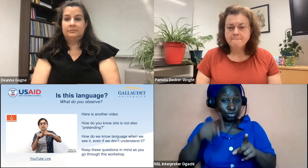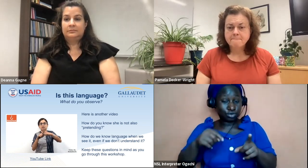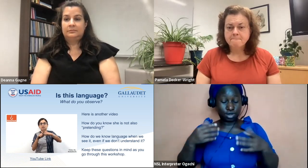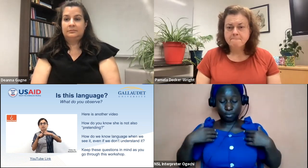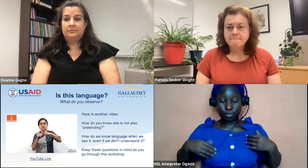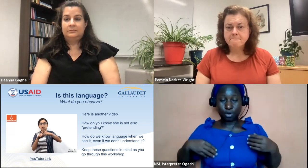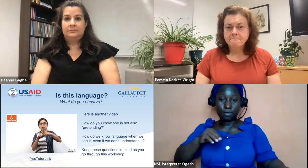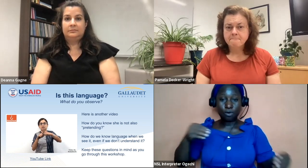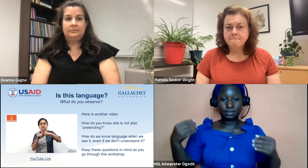very rigid.